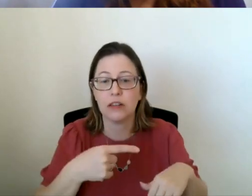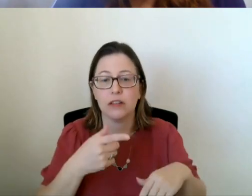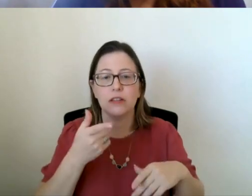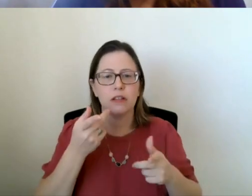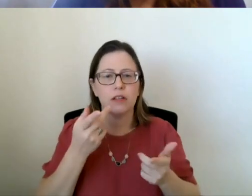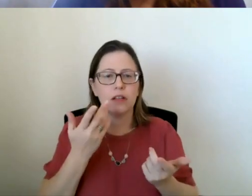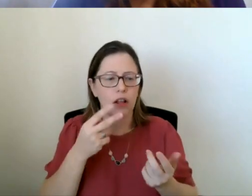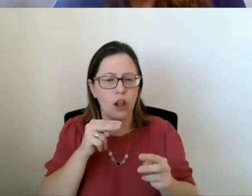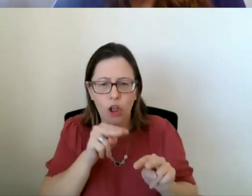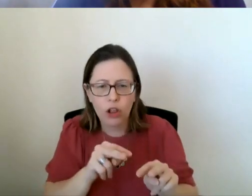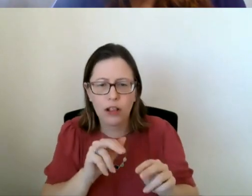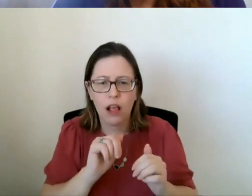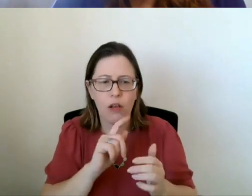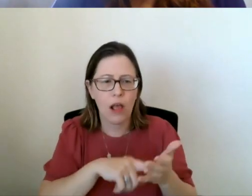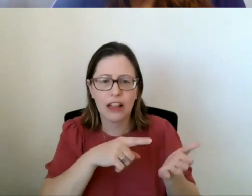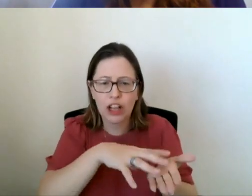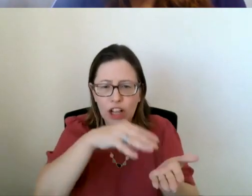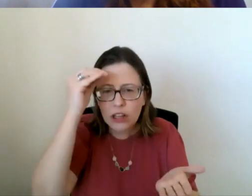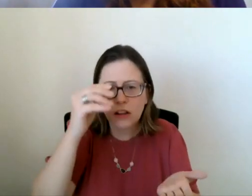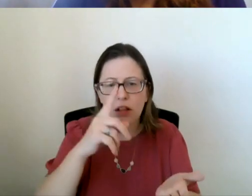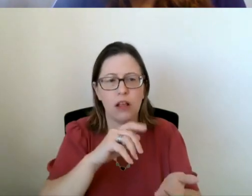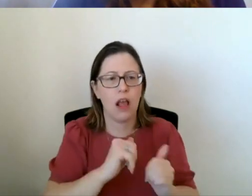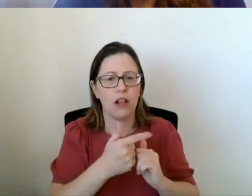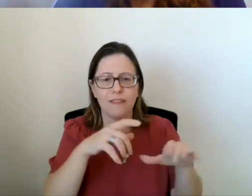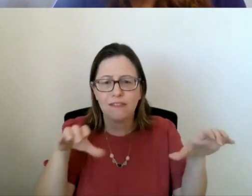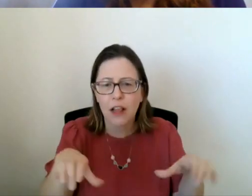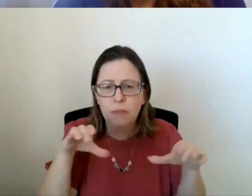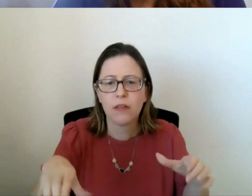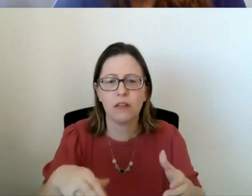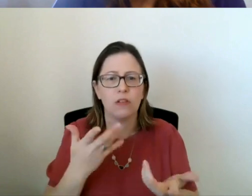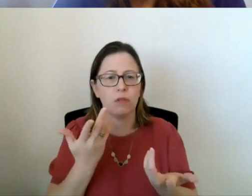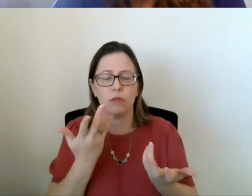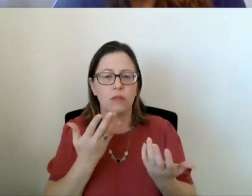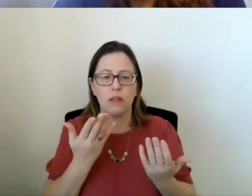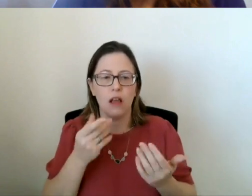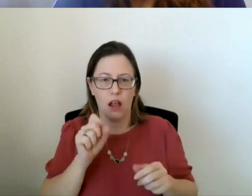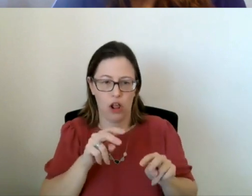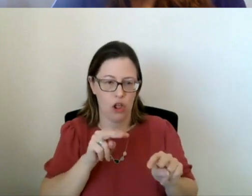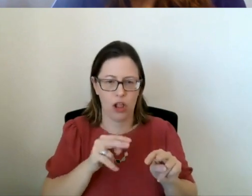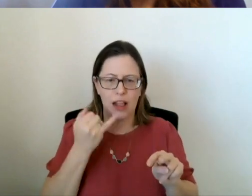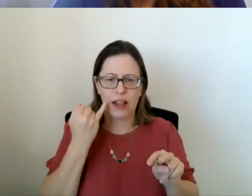or there are other kids you could look at: what they're learning, what they're involved with.